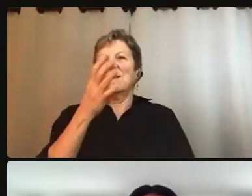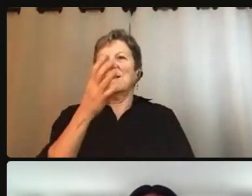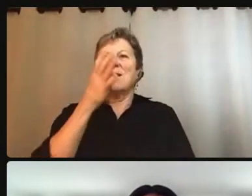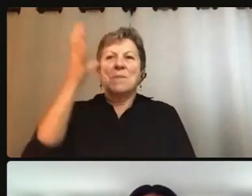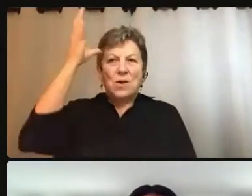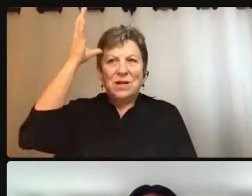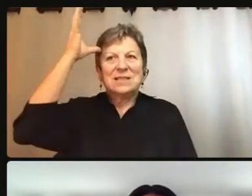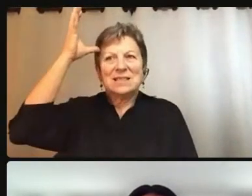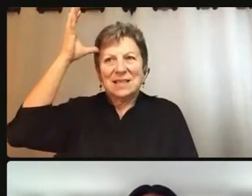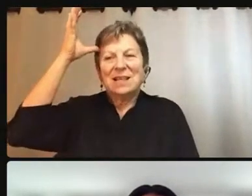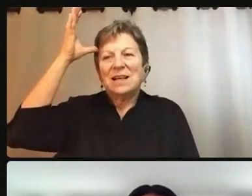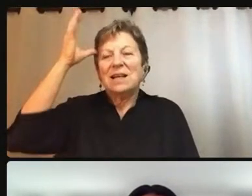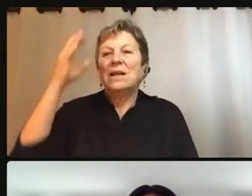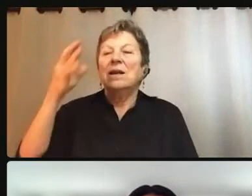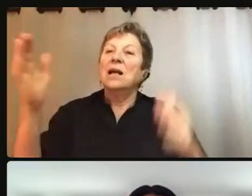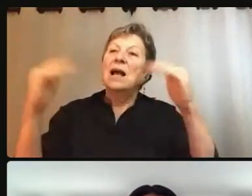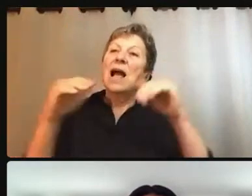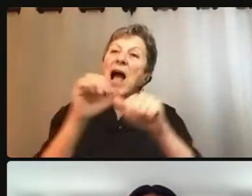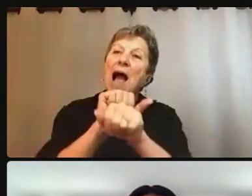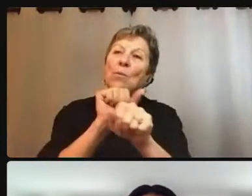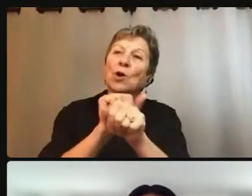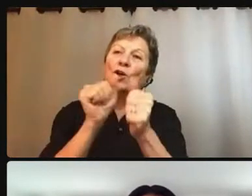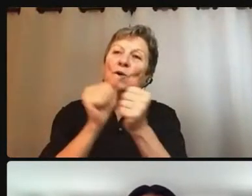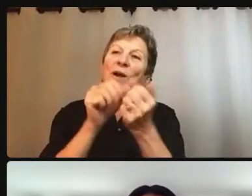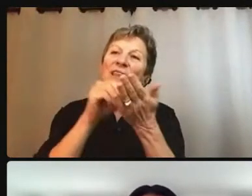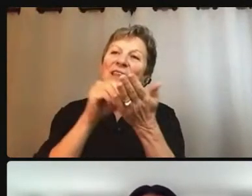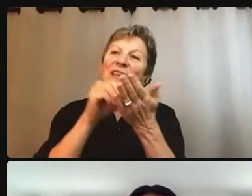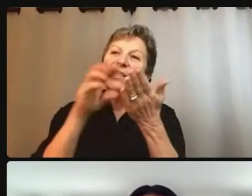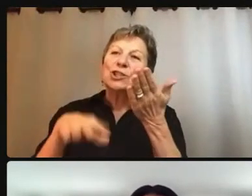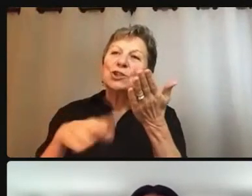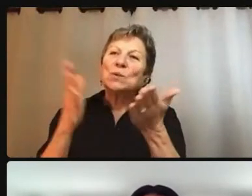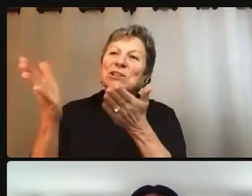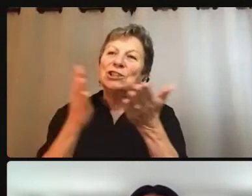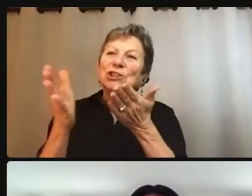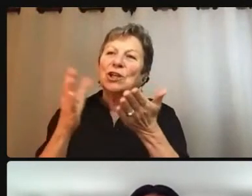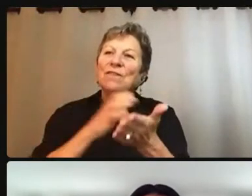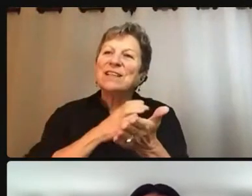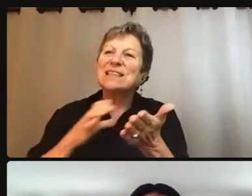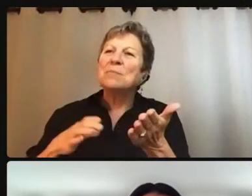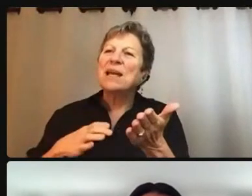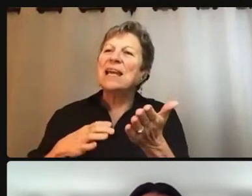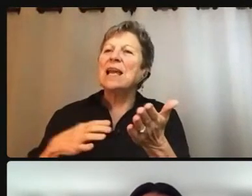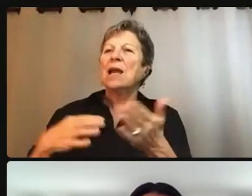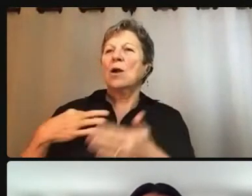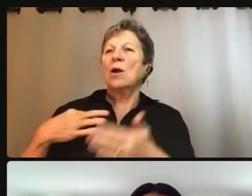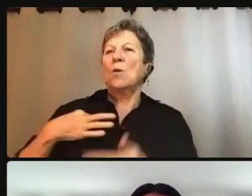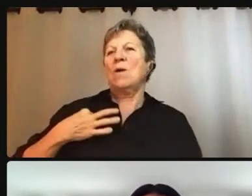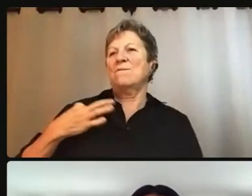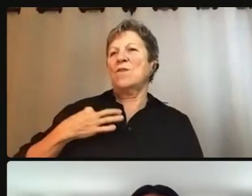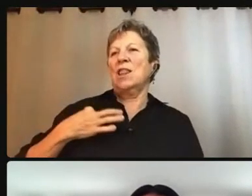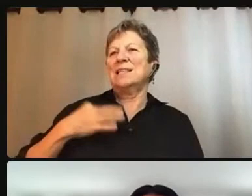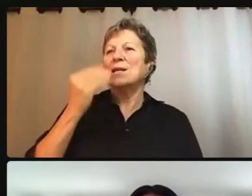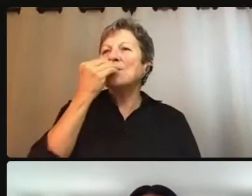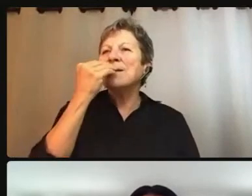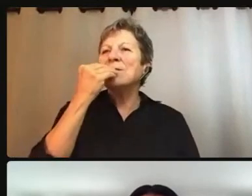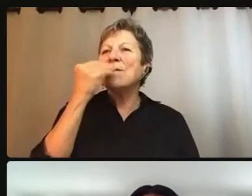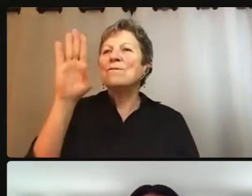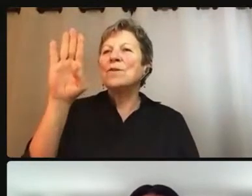INVOLVING FAMILY AND PARENTS.